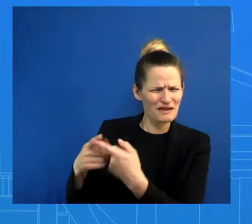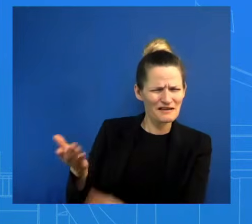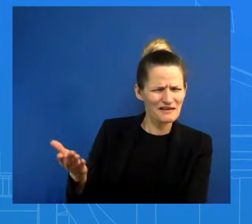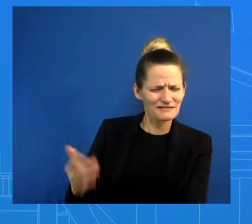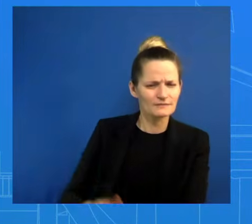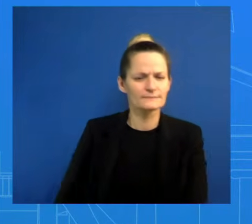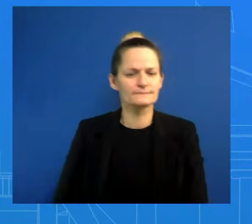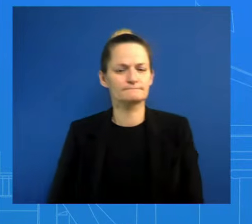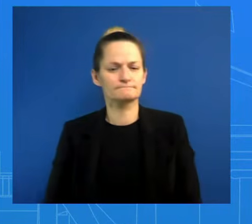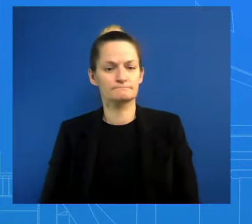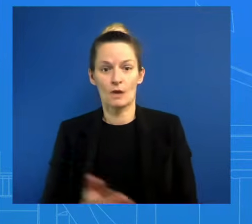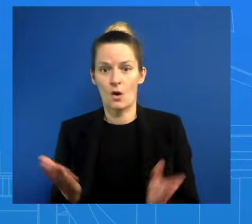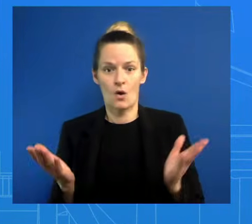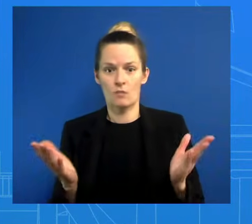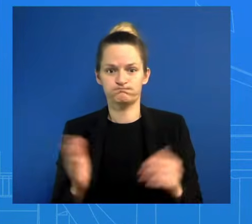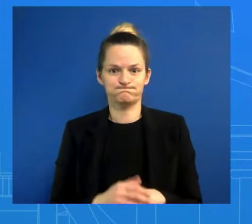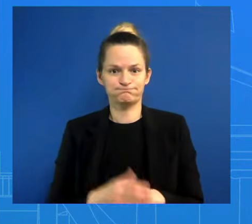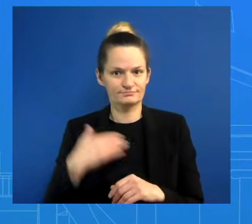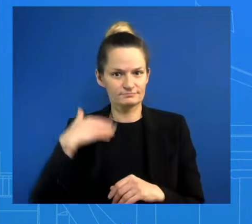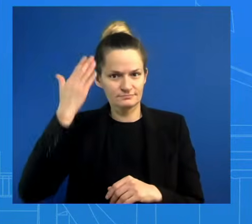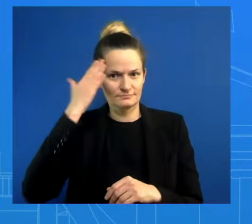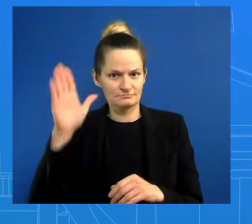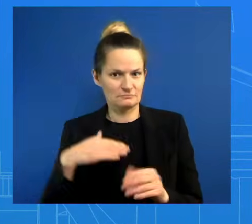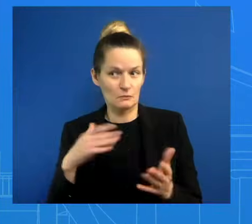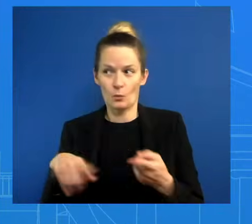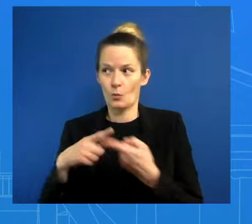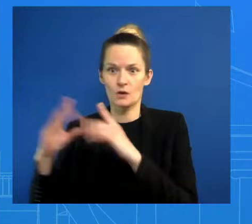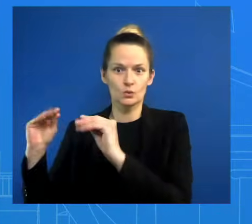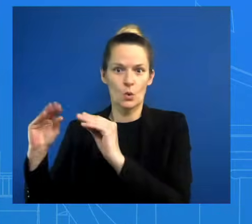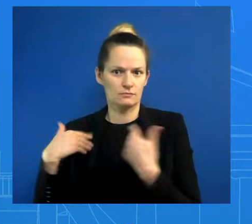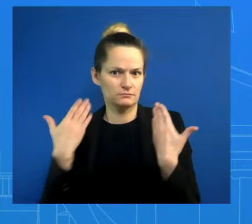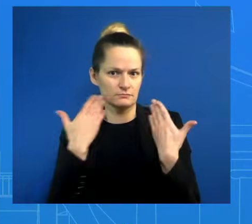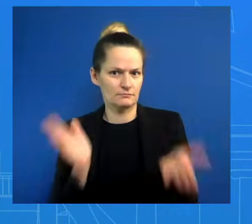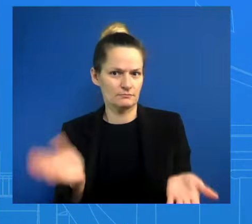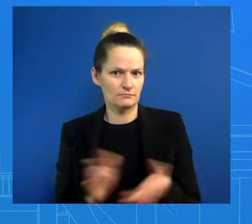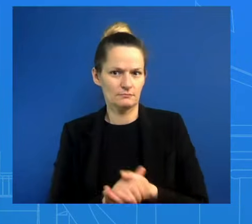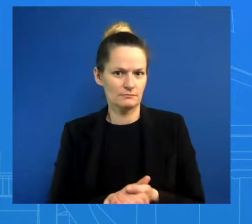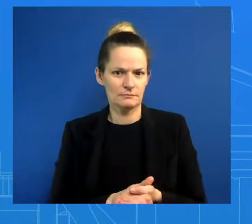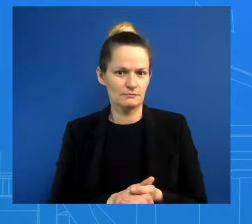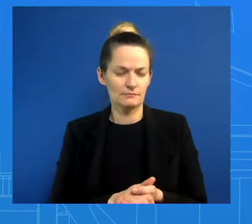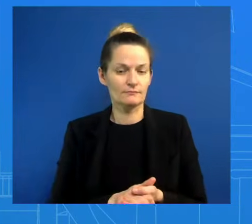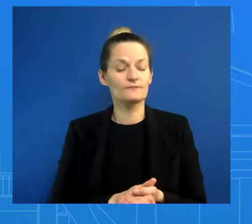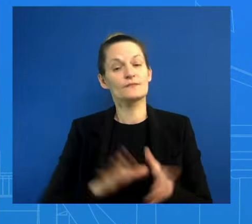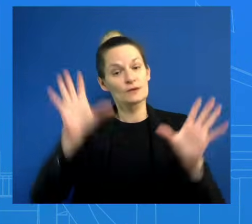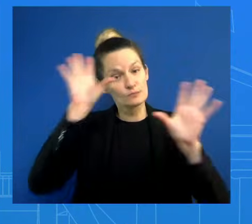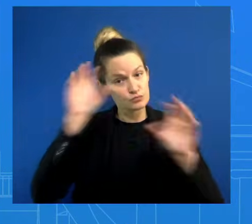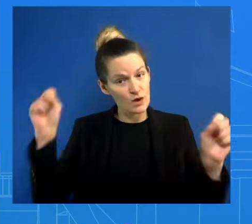at this time on that piece. The Press: And while he was in Arizona, he called her, quote, "a tremendous advocate for the people of Arizona and a leader